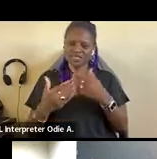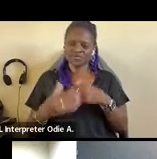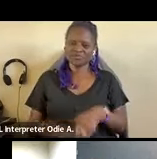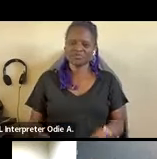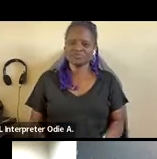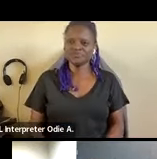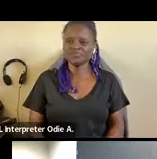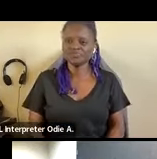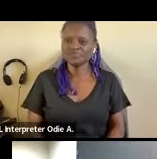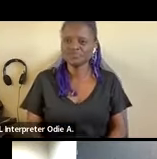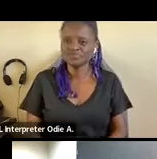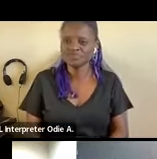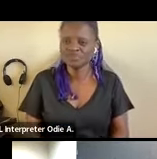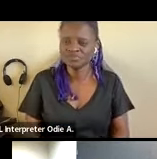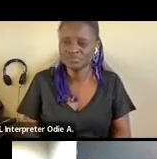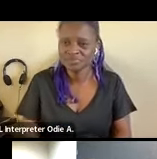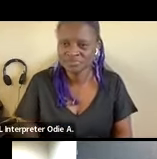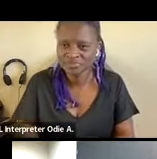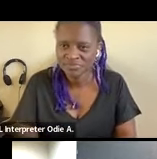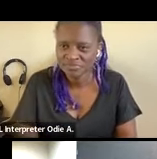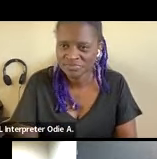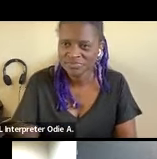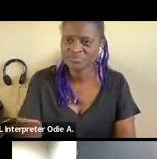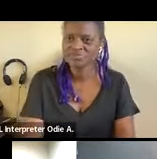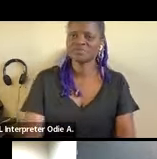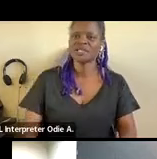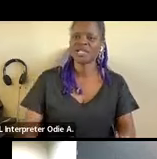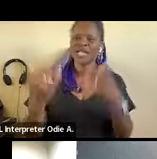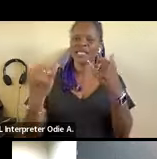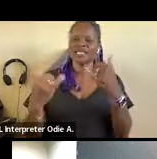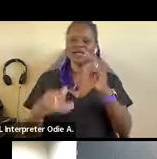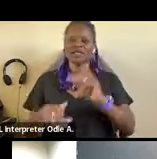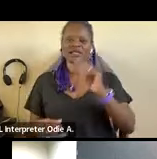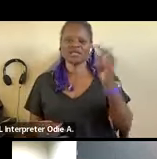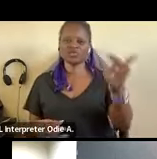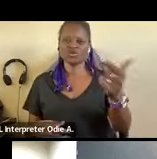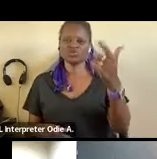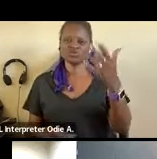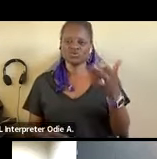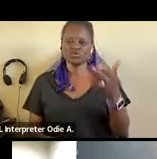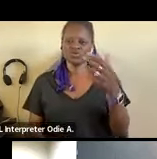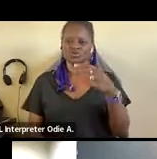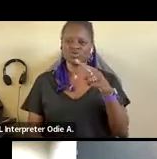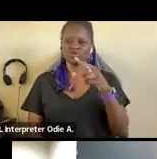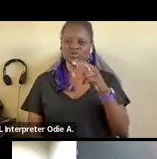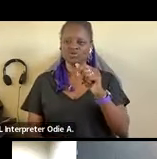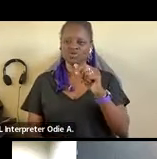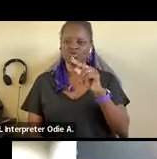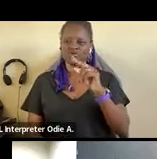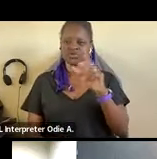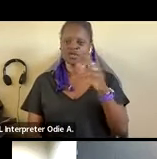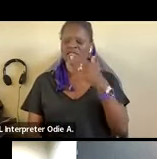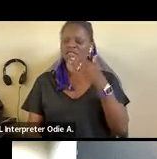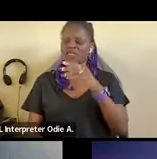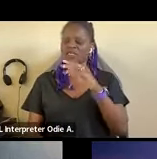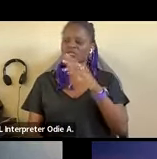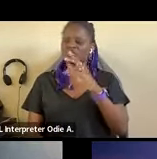And with that, I'll hand it over to you, Paul. Thank you. Okay. Thank you, Doctor Shinday.